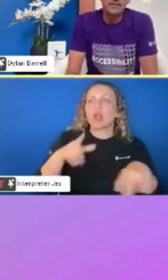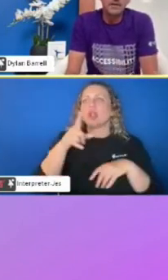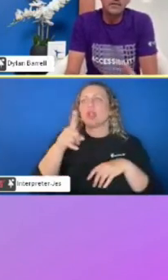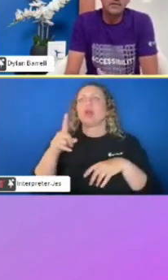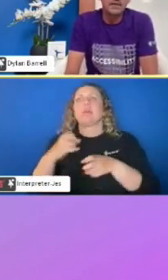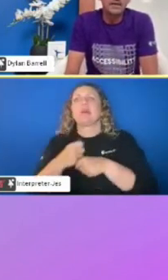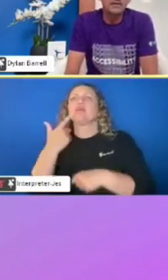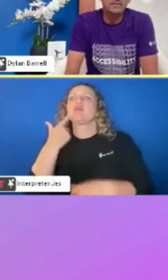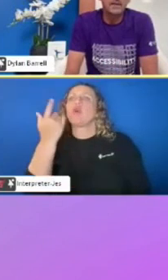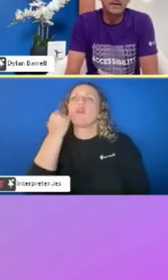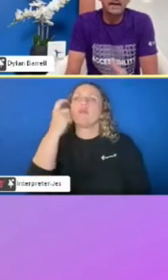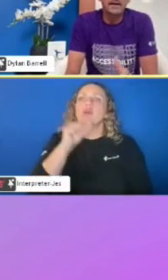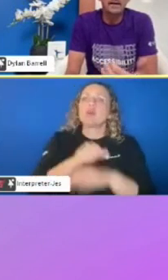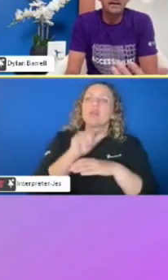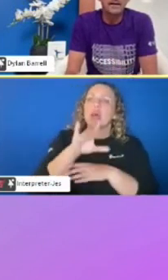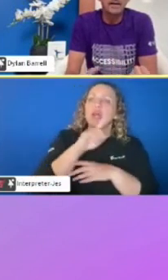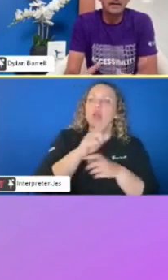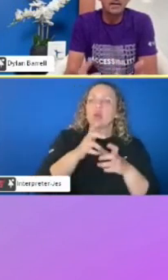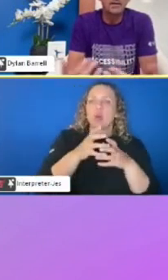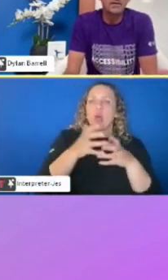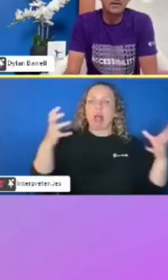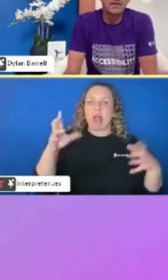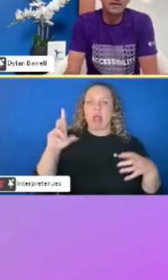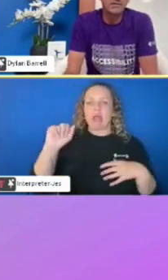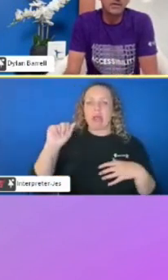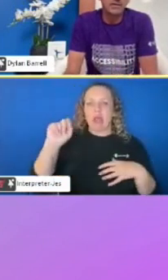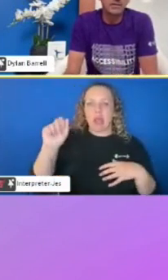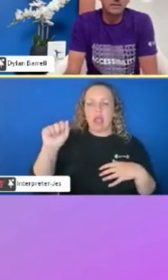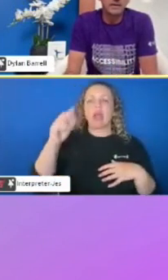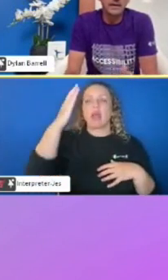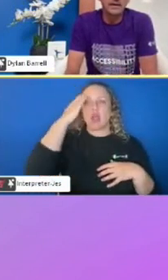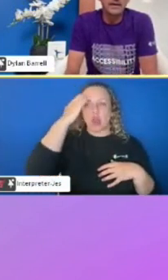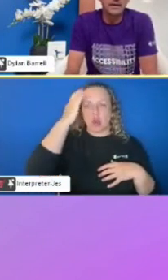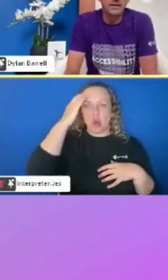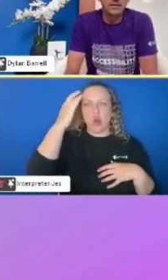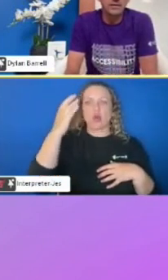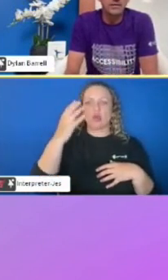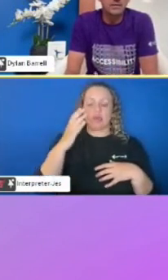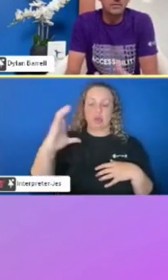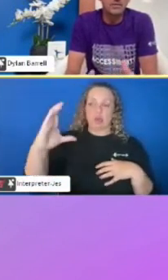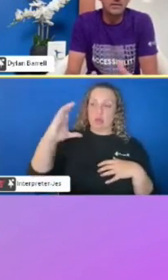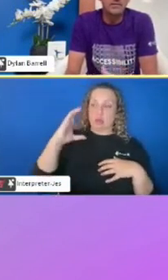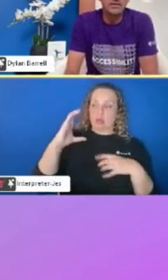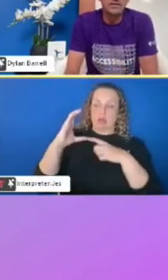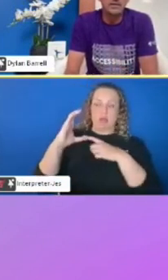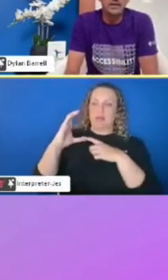So if you send a duplicate data, it knows that it's got duplicate data and it only shows the most recent version of that.